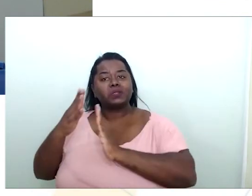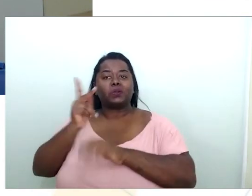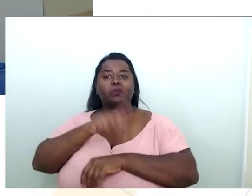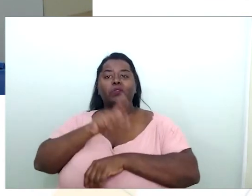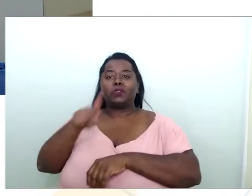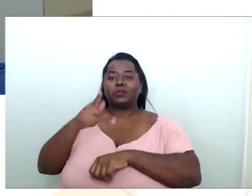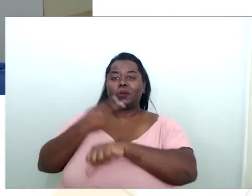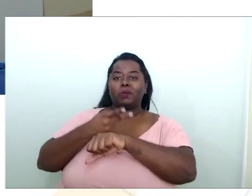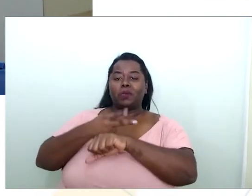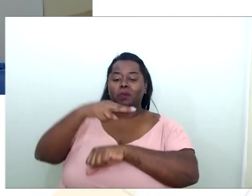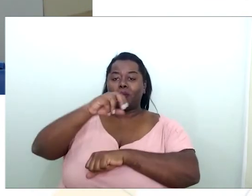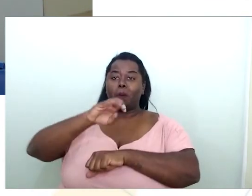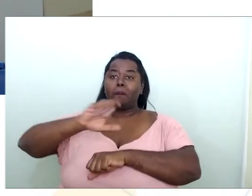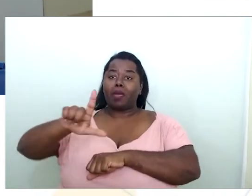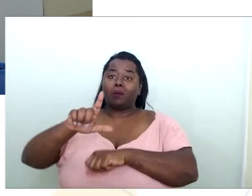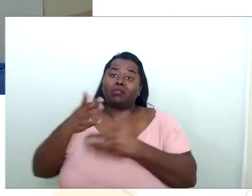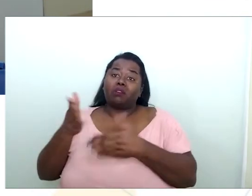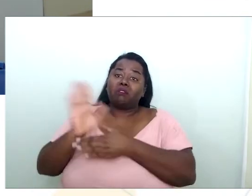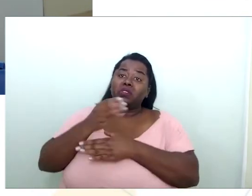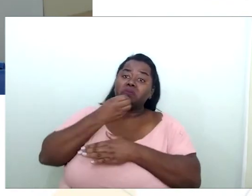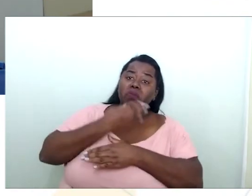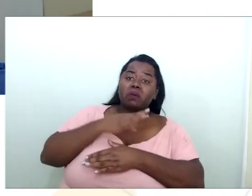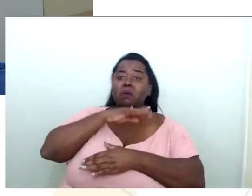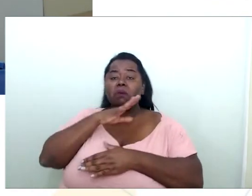worth it isn't it otherwise this guy will never have access to that